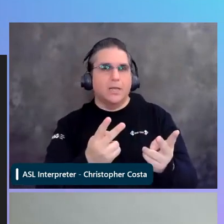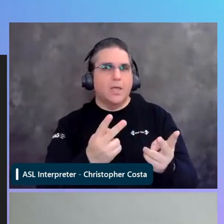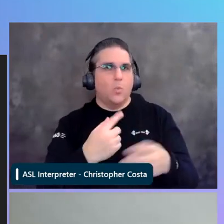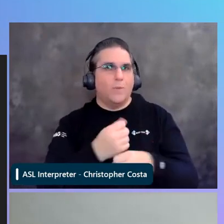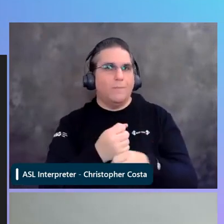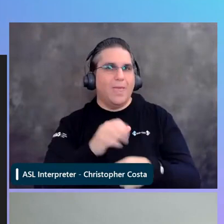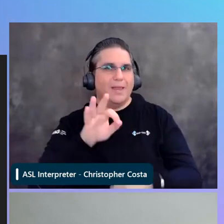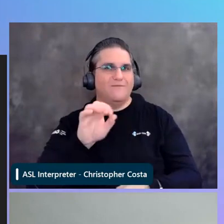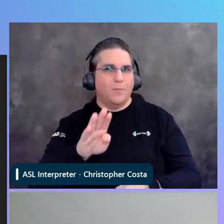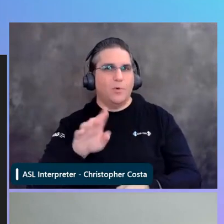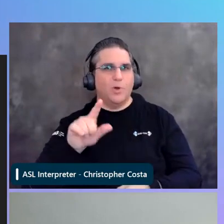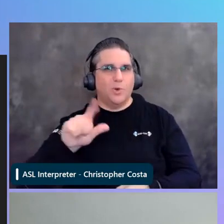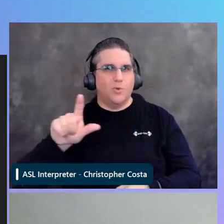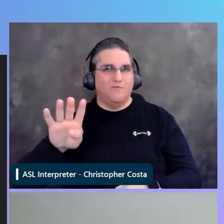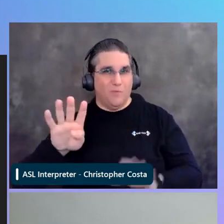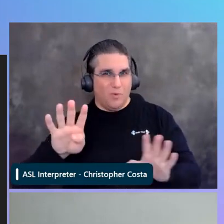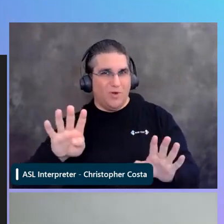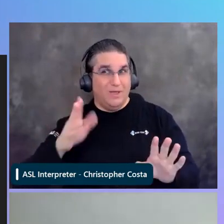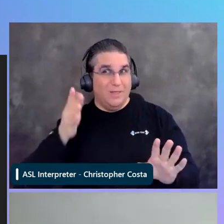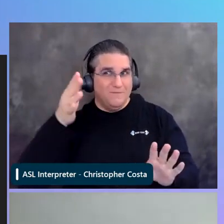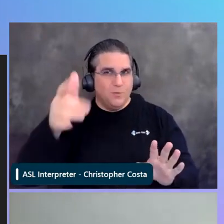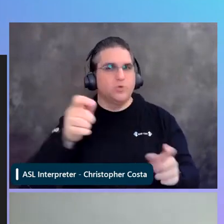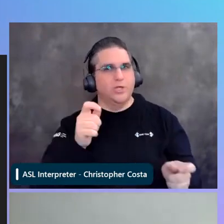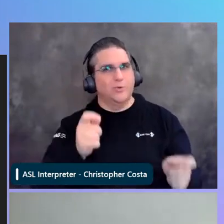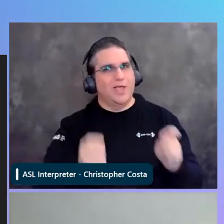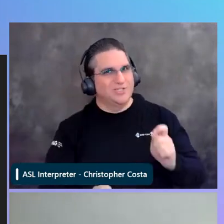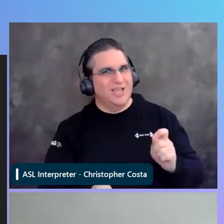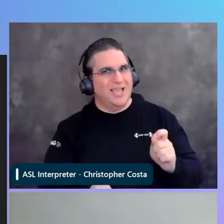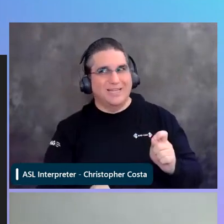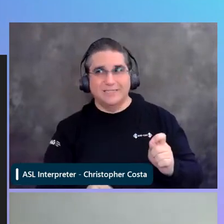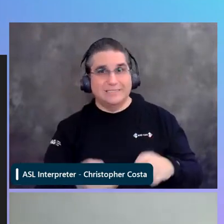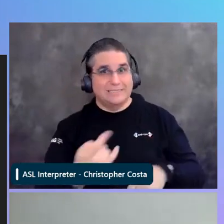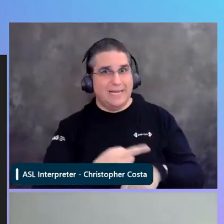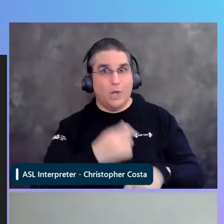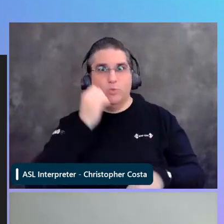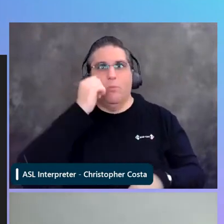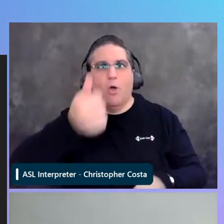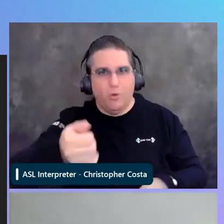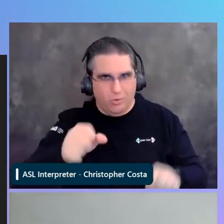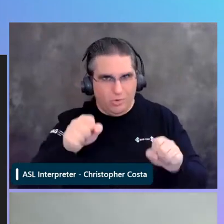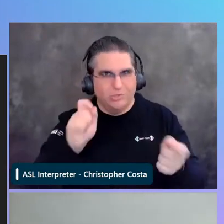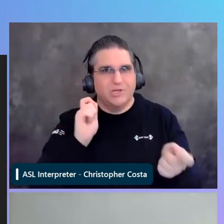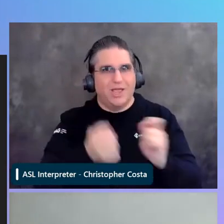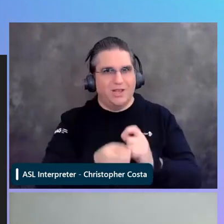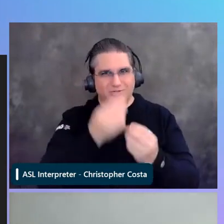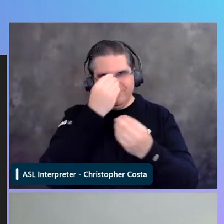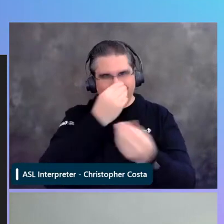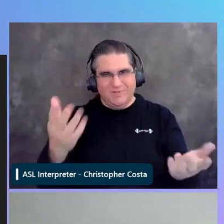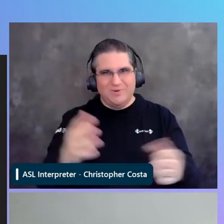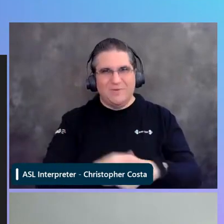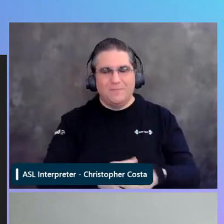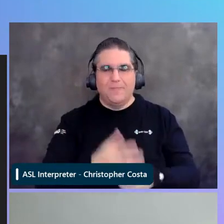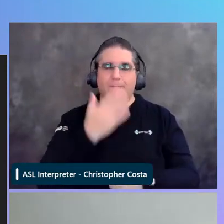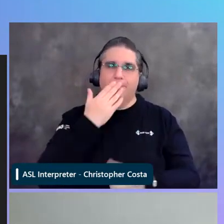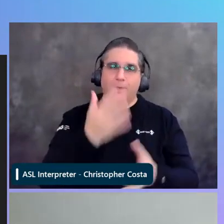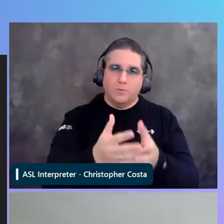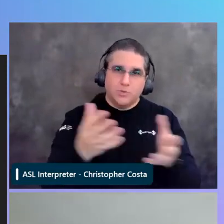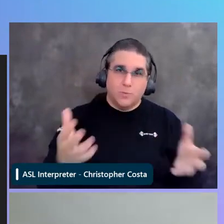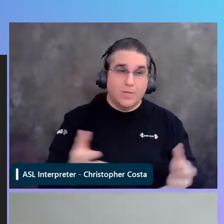And are subject to change as early as today or even tomorrow.